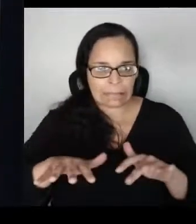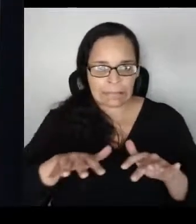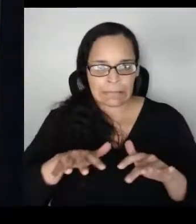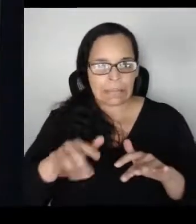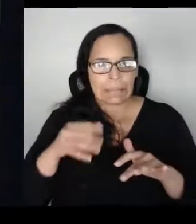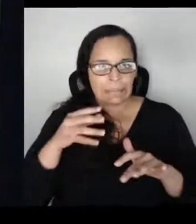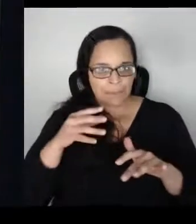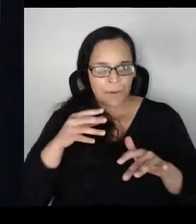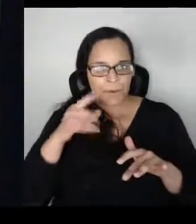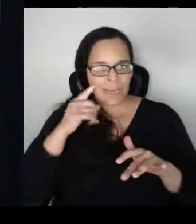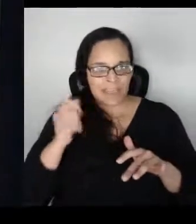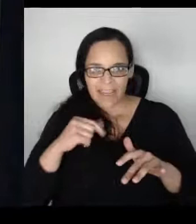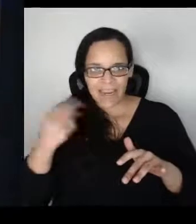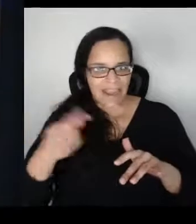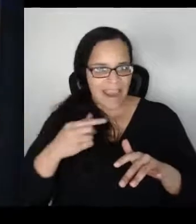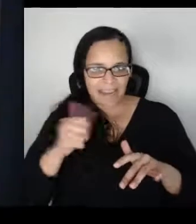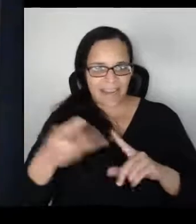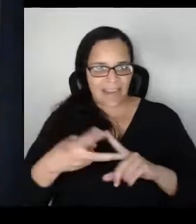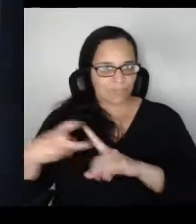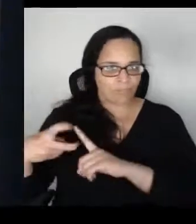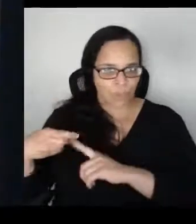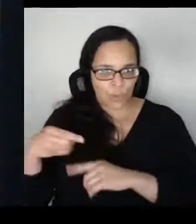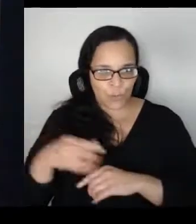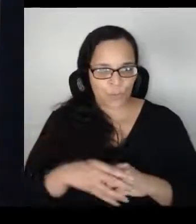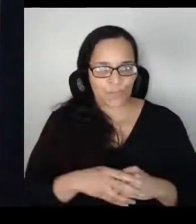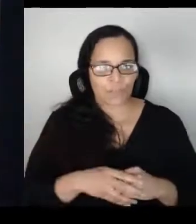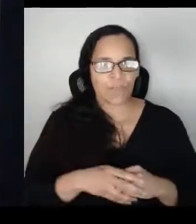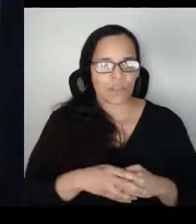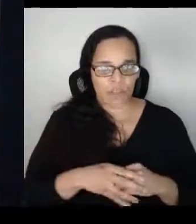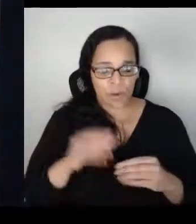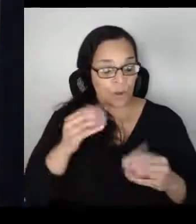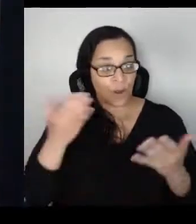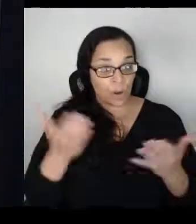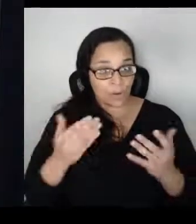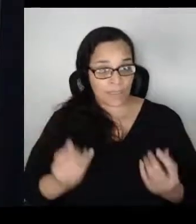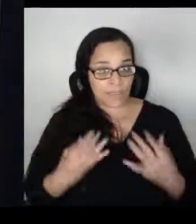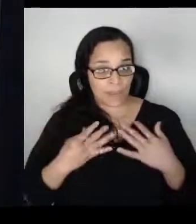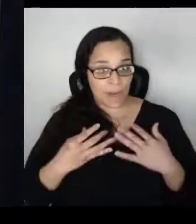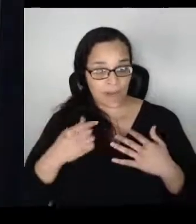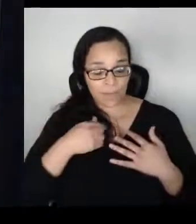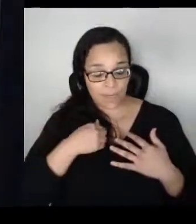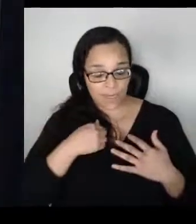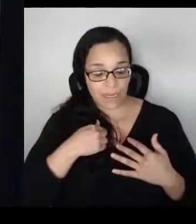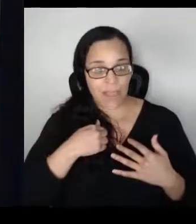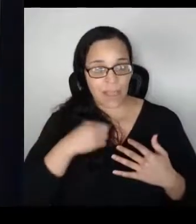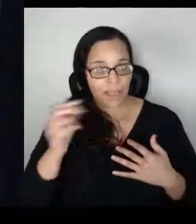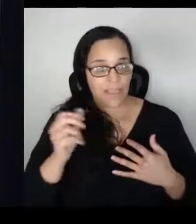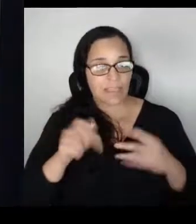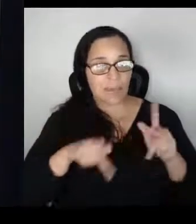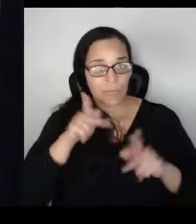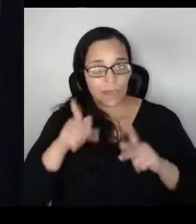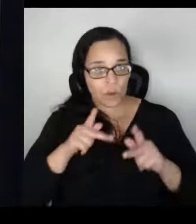So who inspires me, are the people who are facing this deportation crisis,